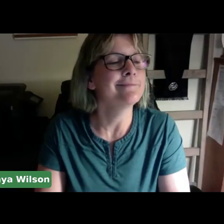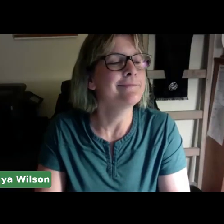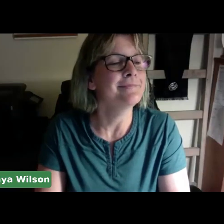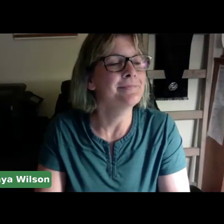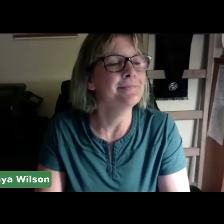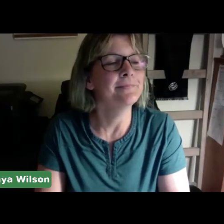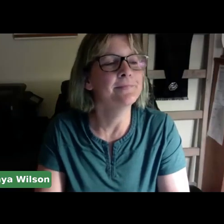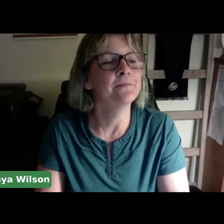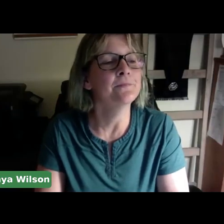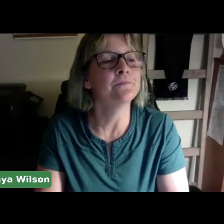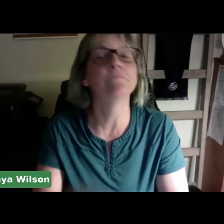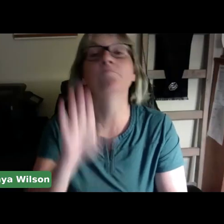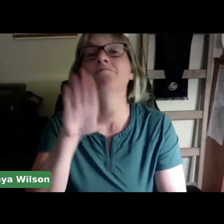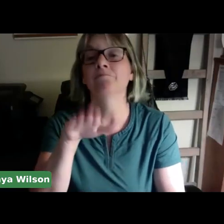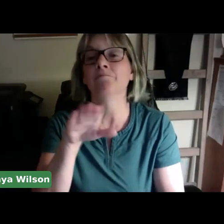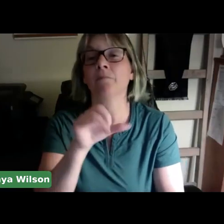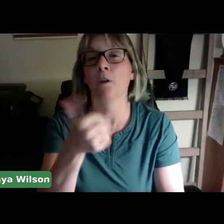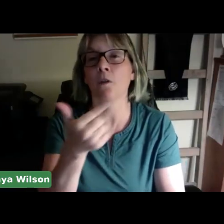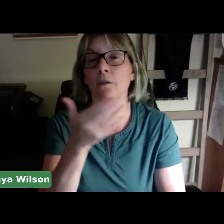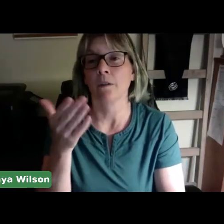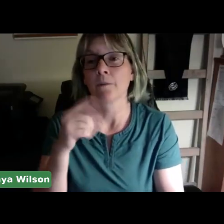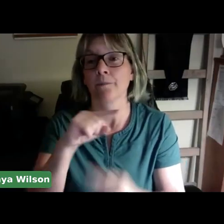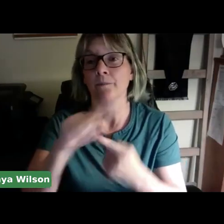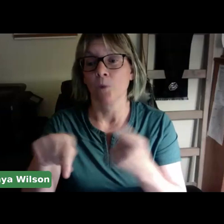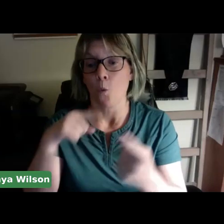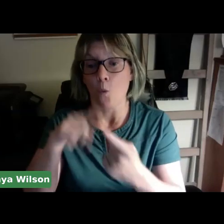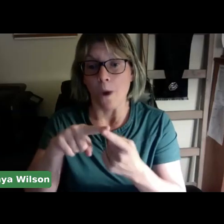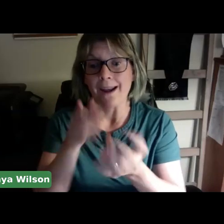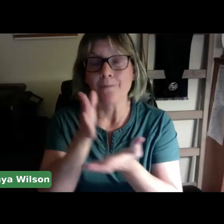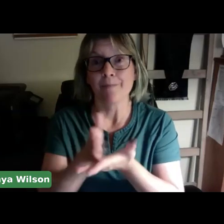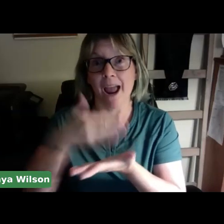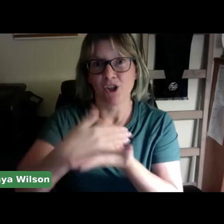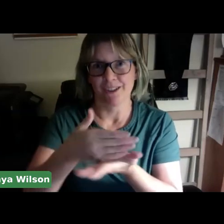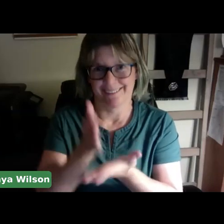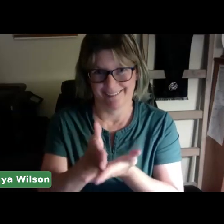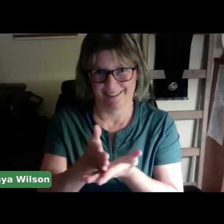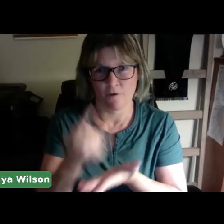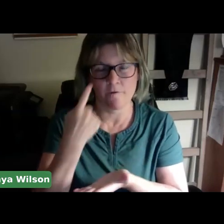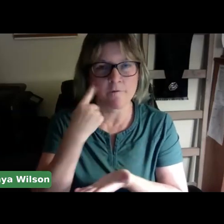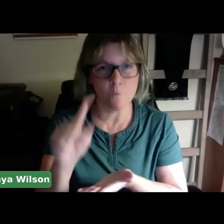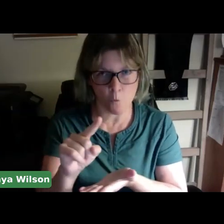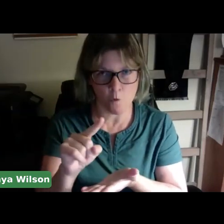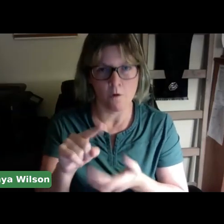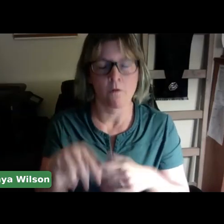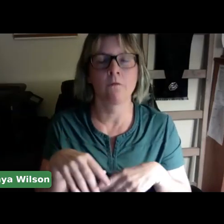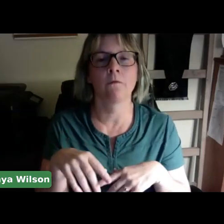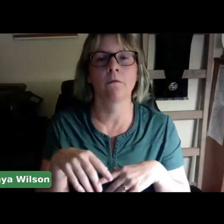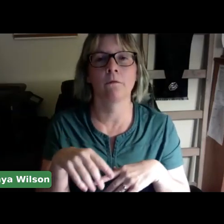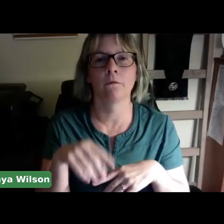But hiring those people that can be helpful in those situations. And of course it's important